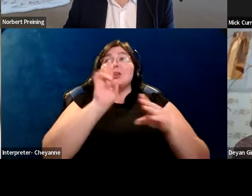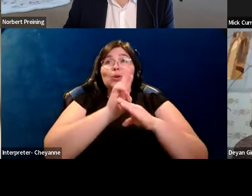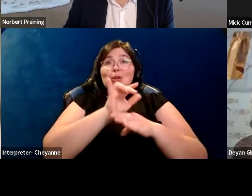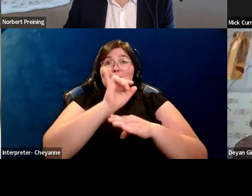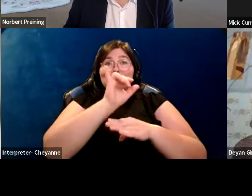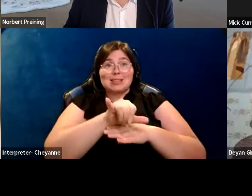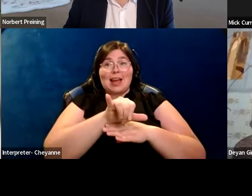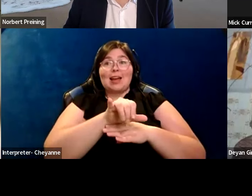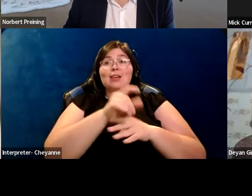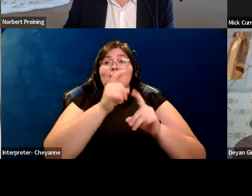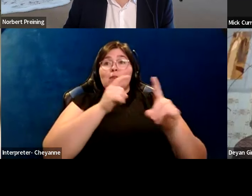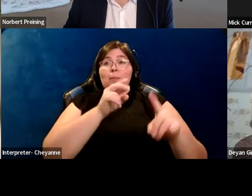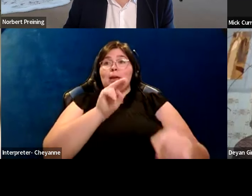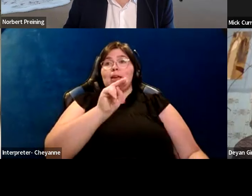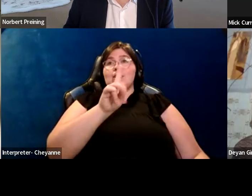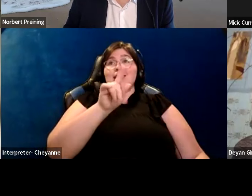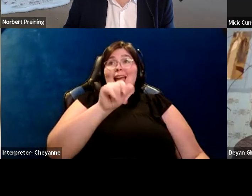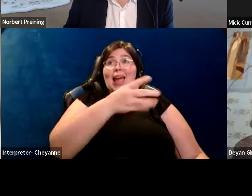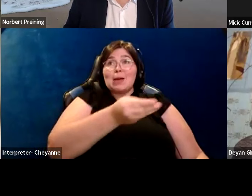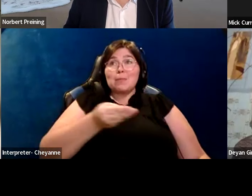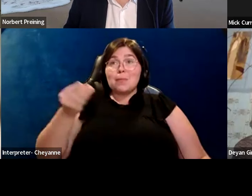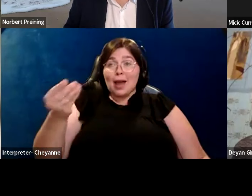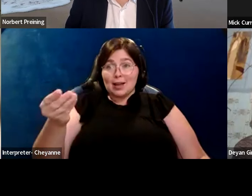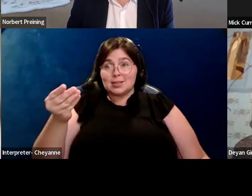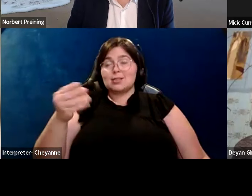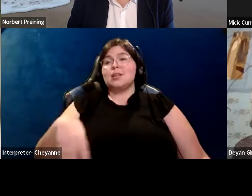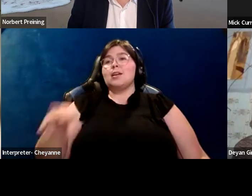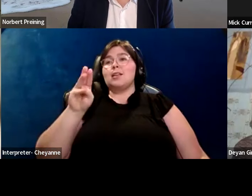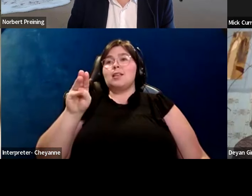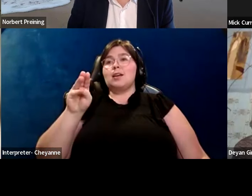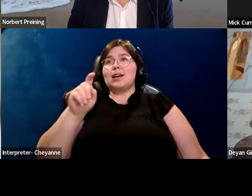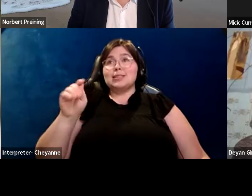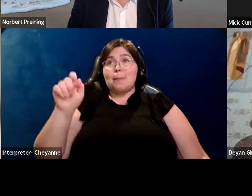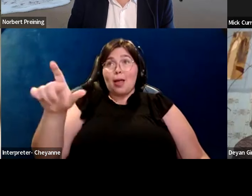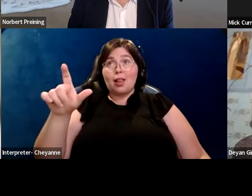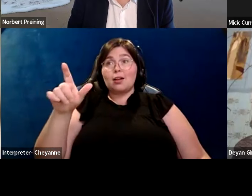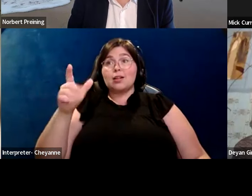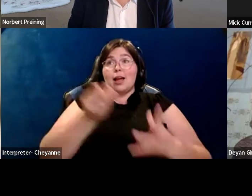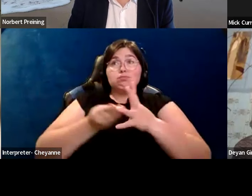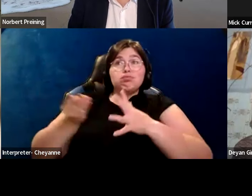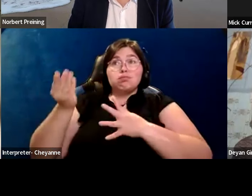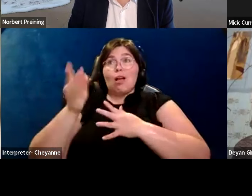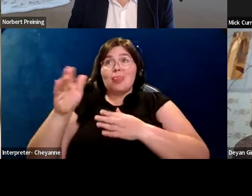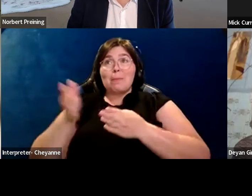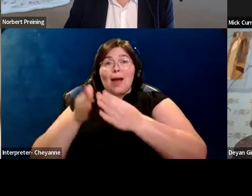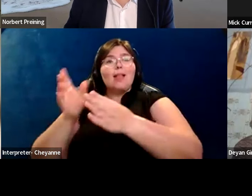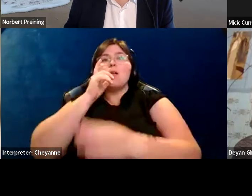and provide a really good accessible output of that math. Because it's not just about speaking the math